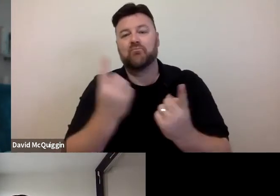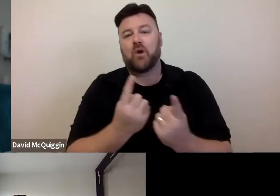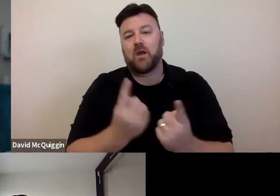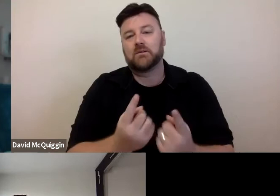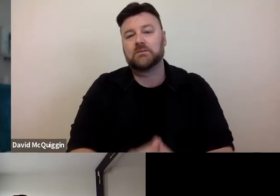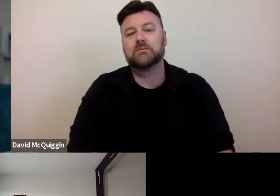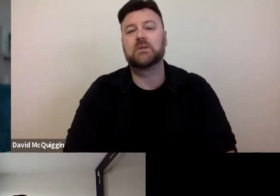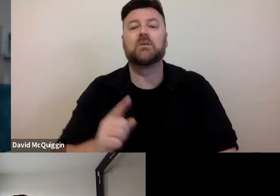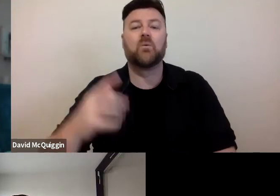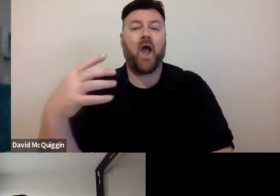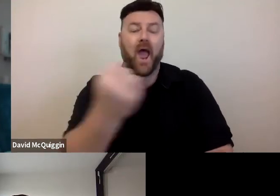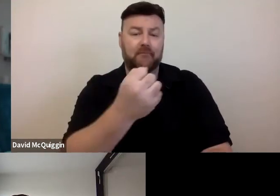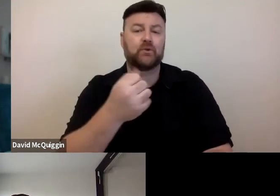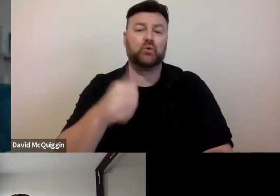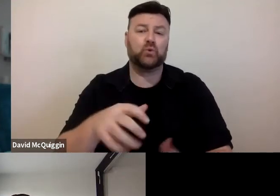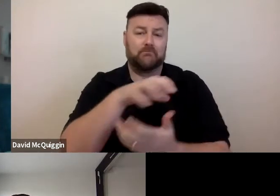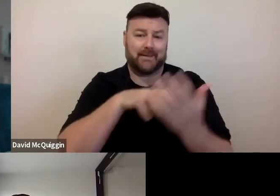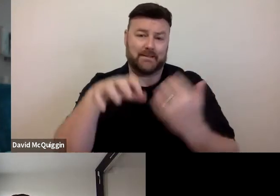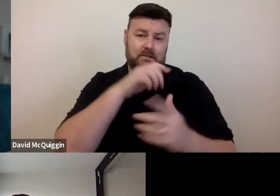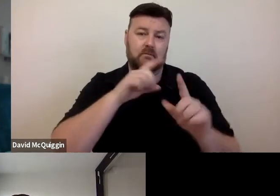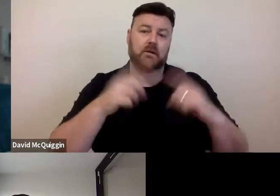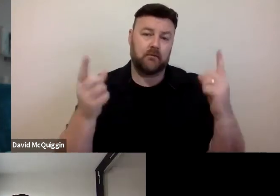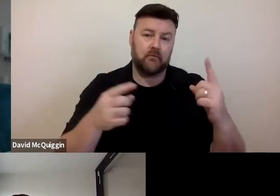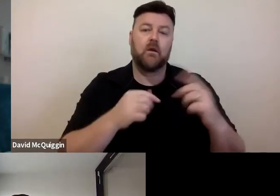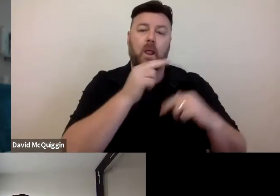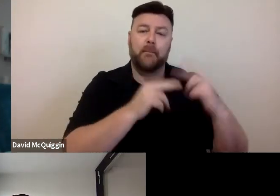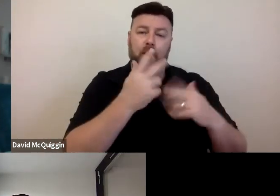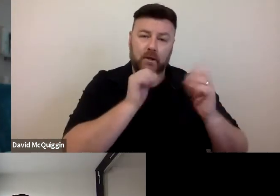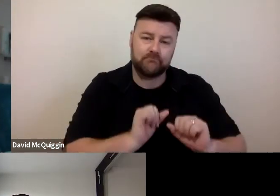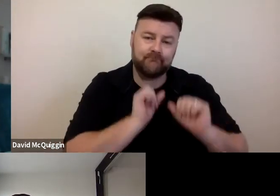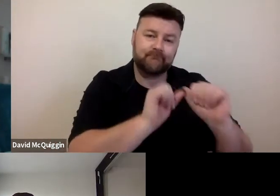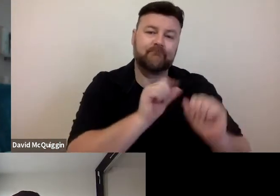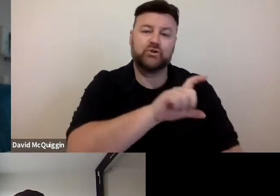You have to use a mix of building your own channels. That could be